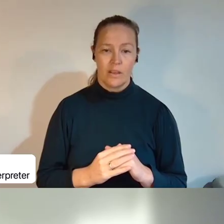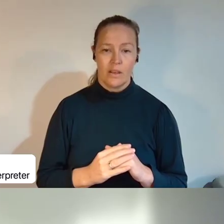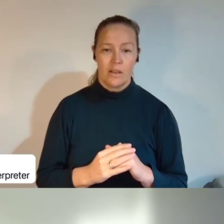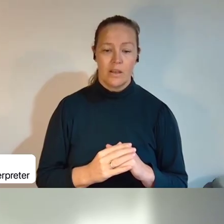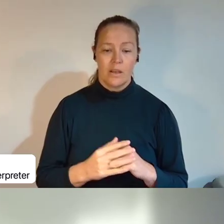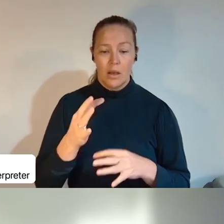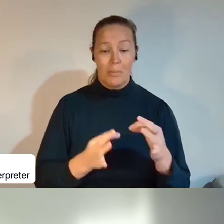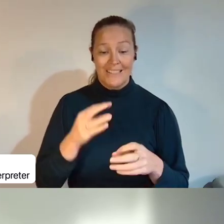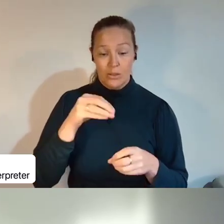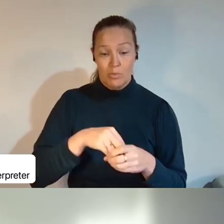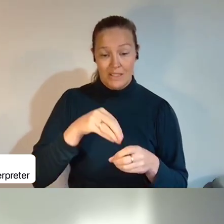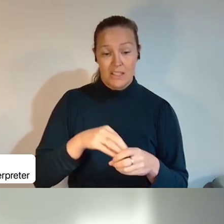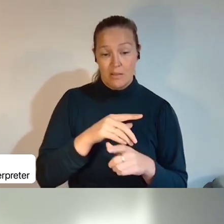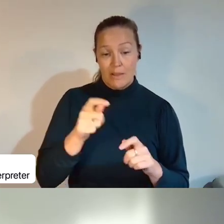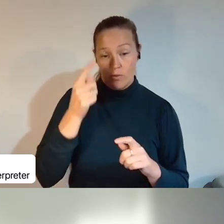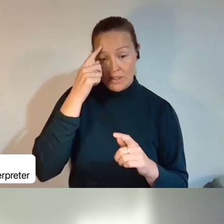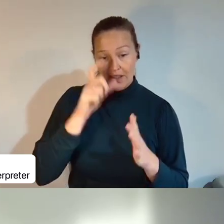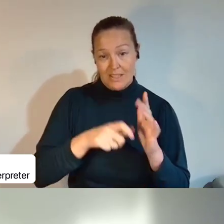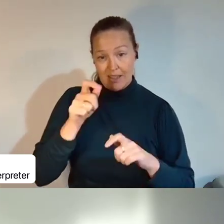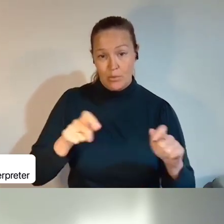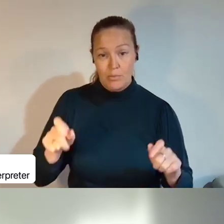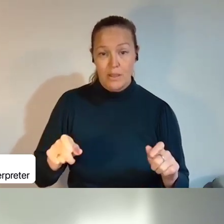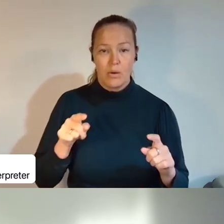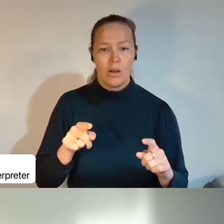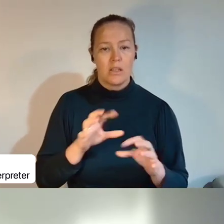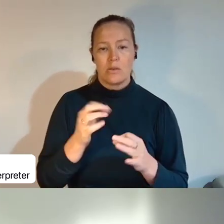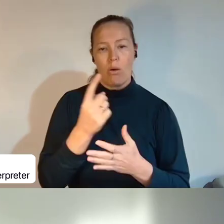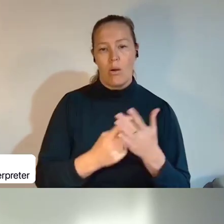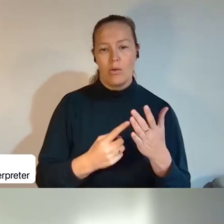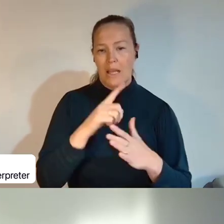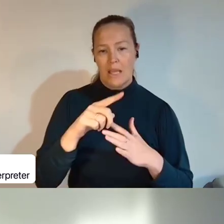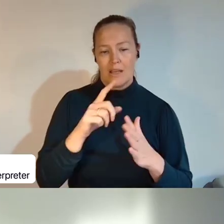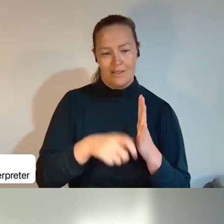for people with intellectual disability is not simply a disability issue, it's a democratic